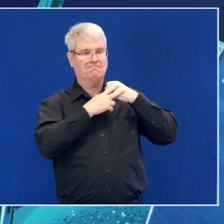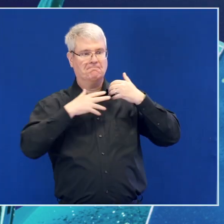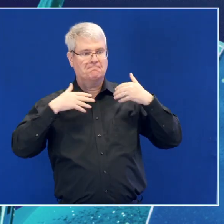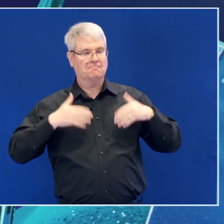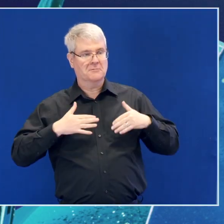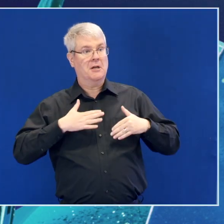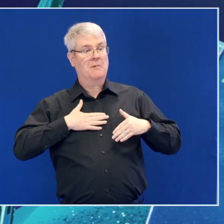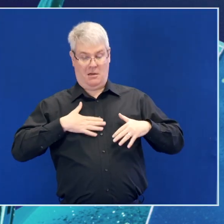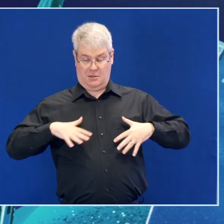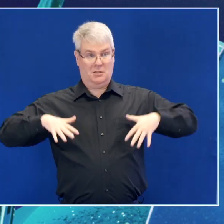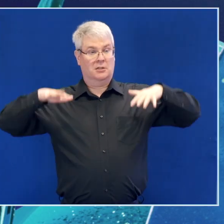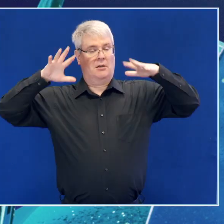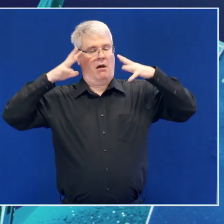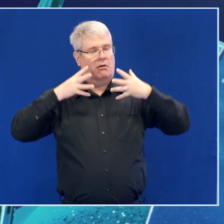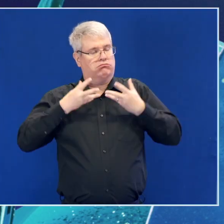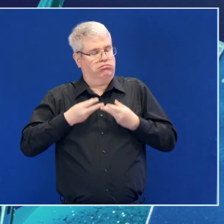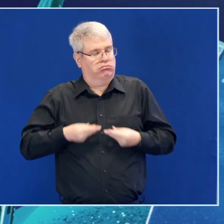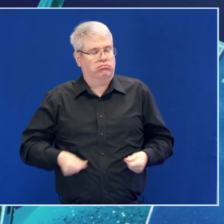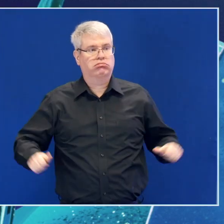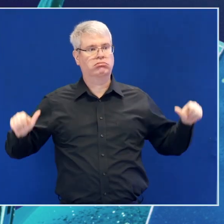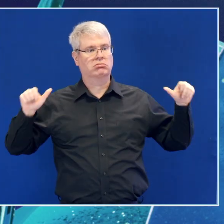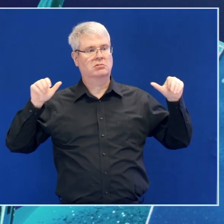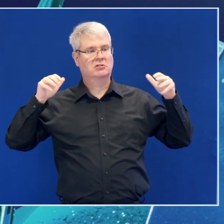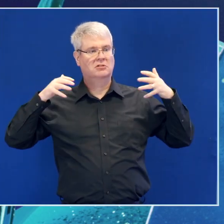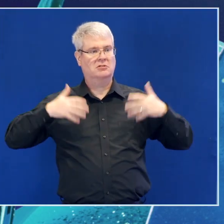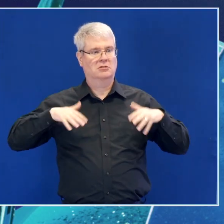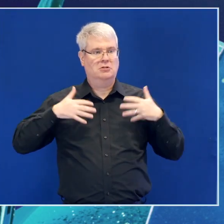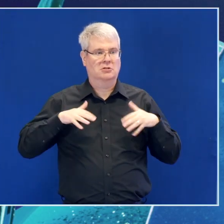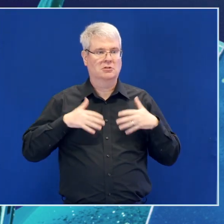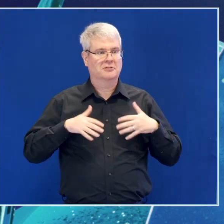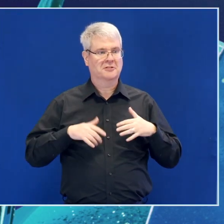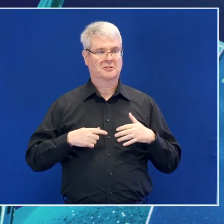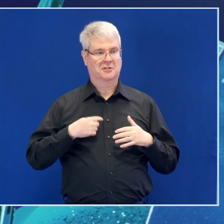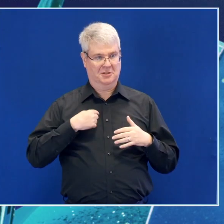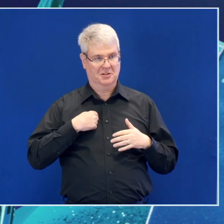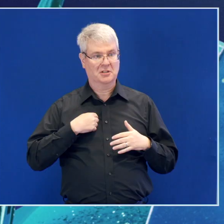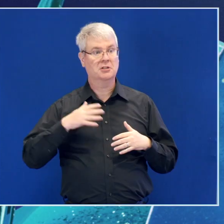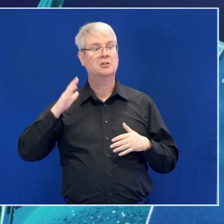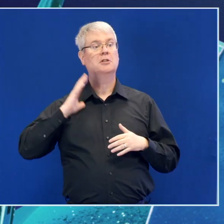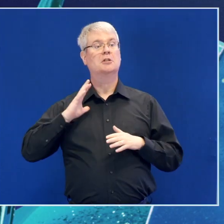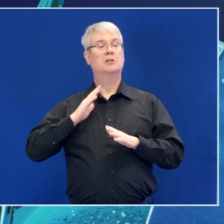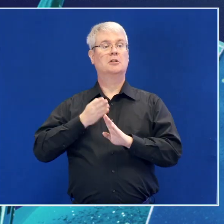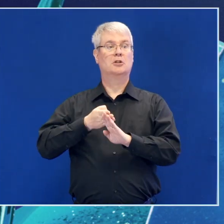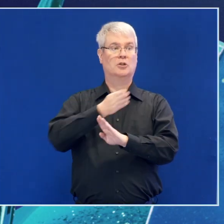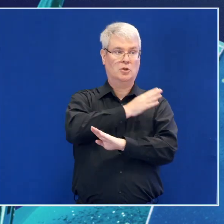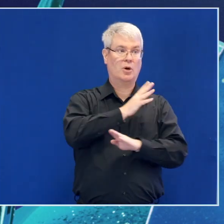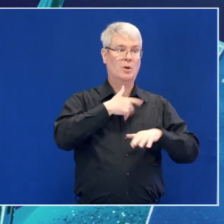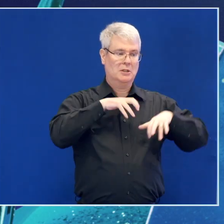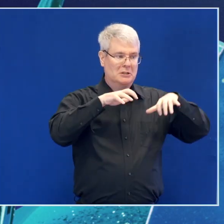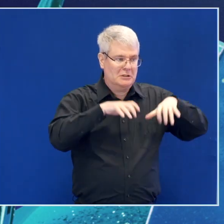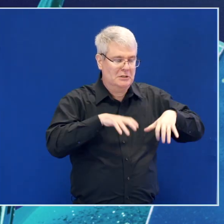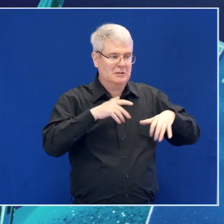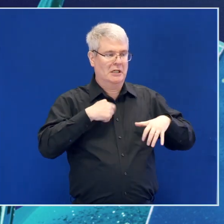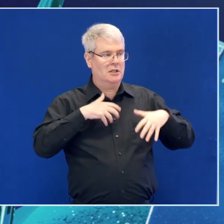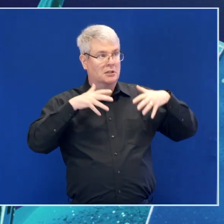to feel sending out meeting recaps to customers. I can't even tell you the amount of time this saves me.